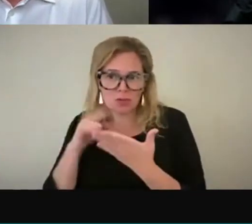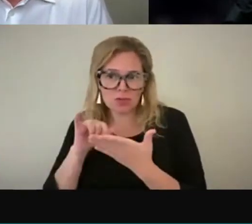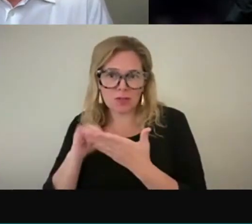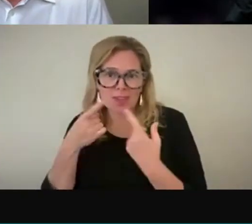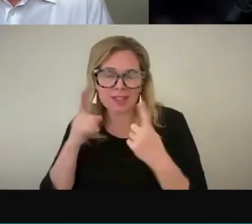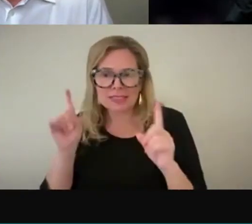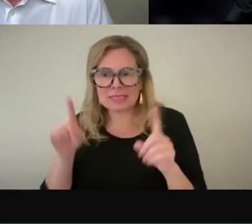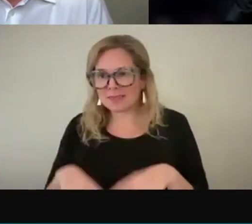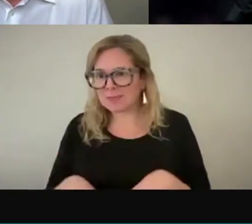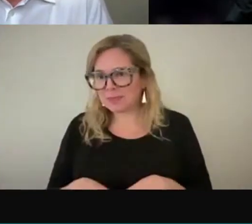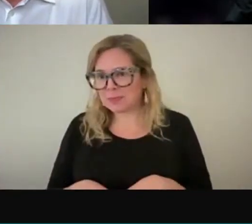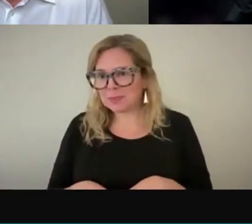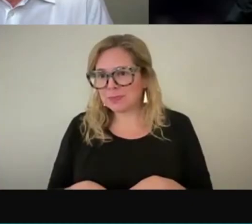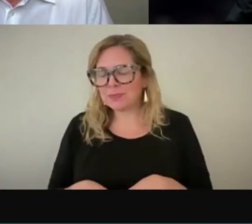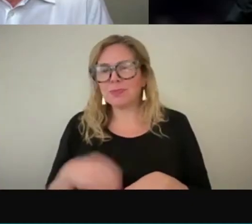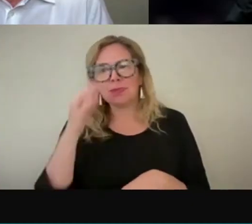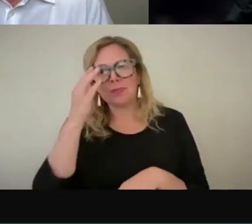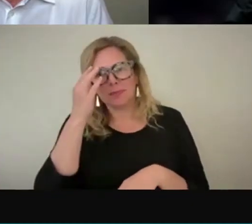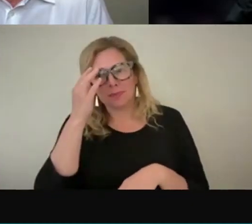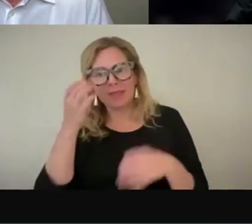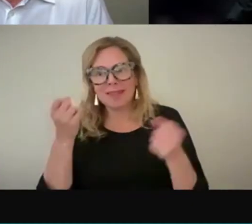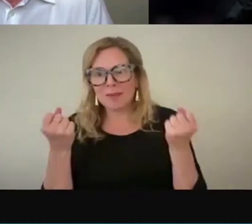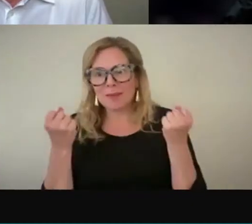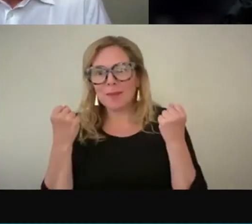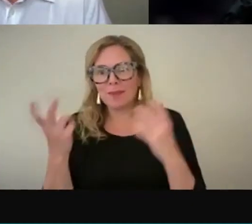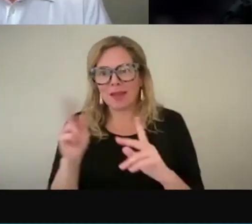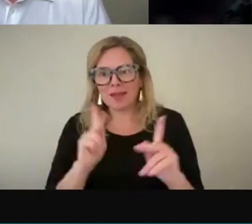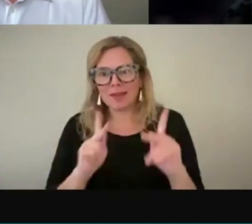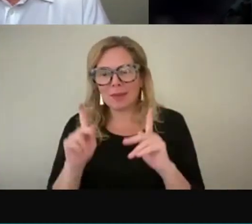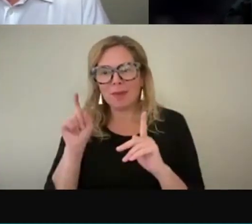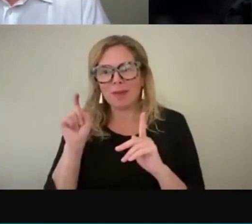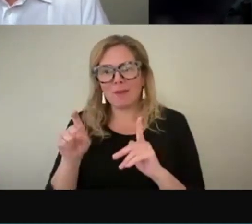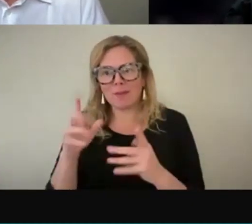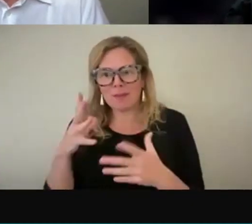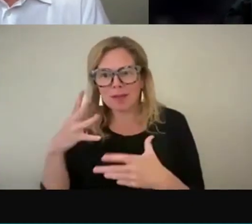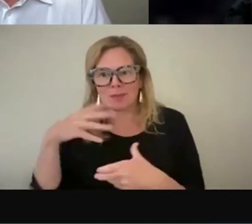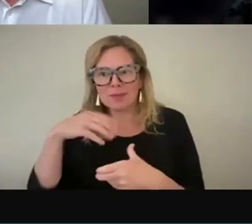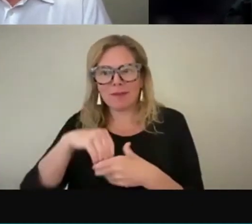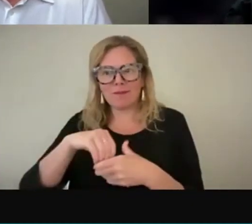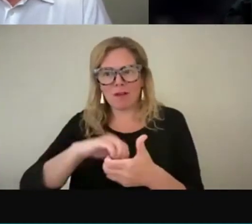of the many partners that have to be touched in order to create a powerful and useful solution.